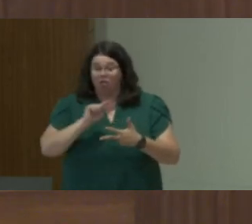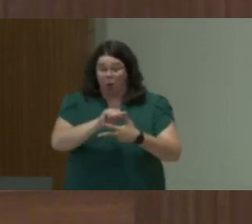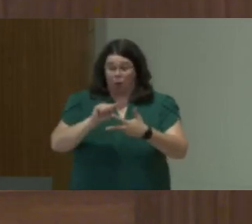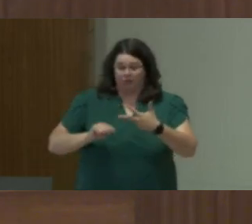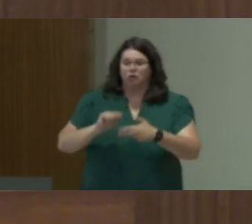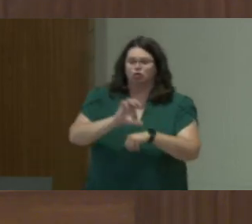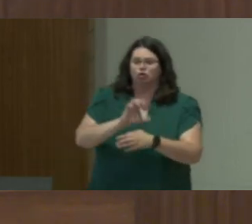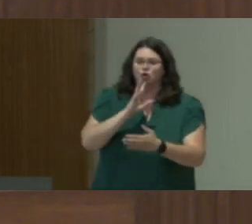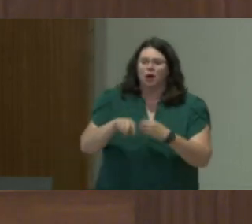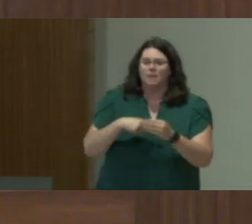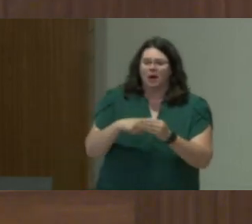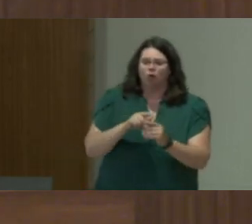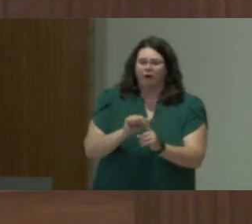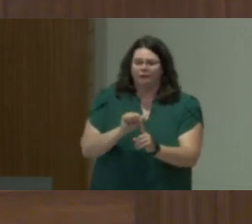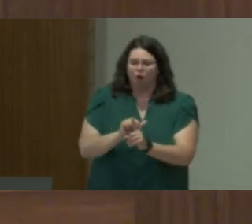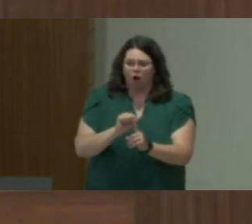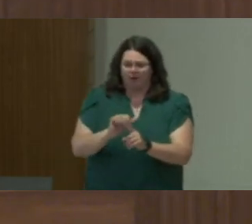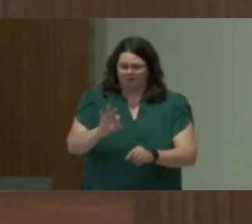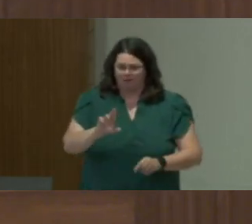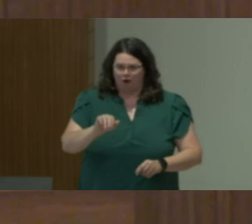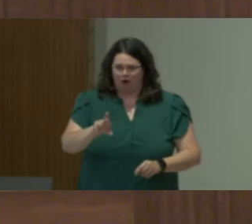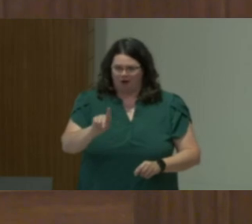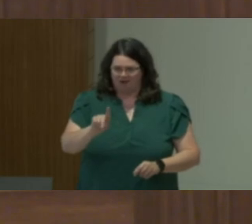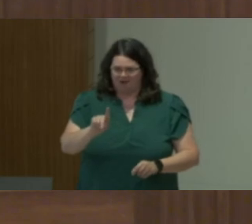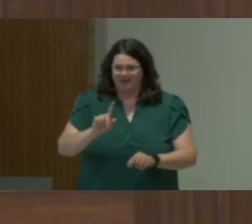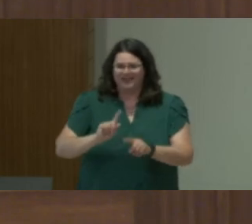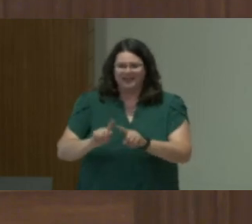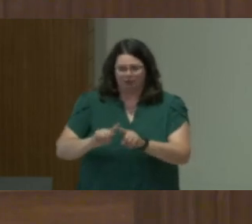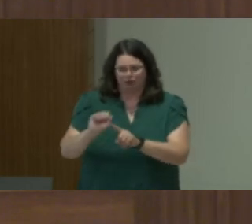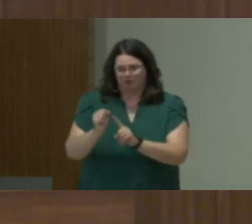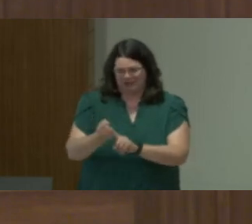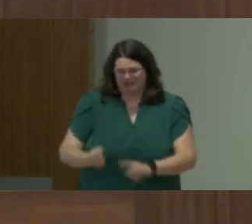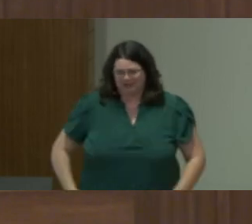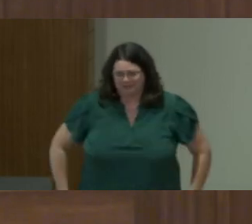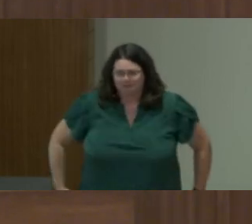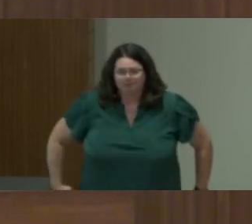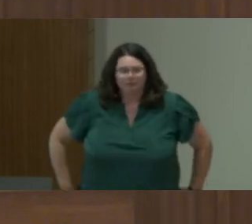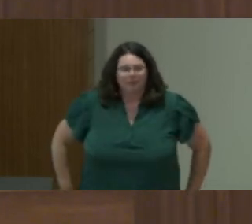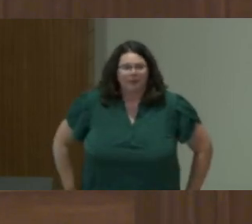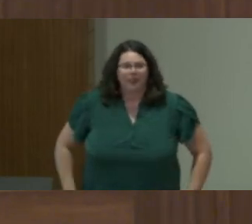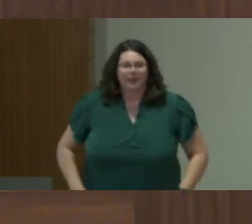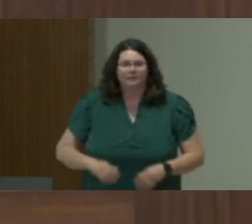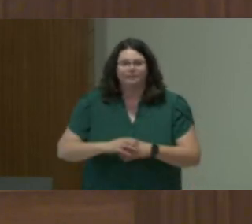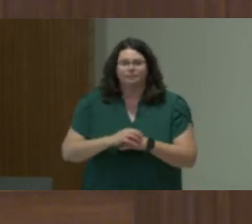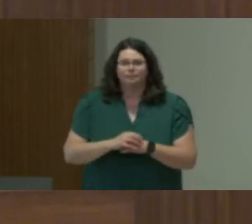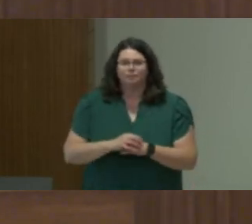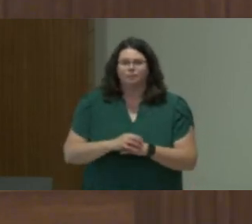fraud in various circumstances. And the importance of